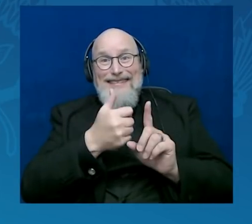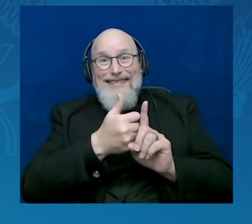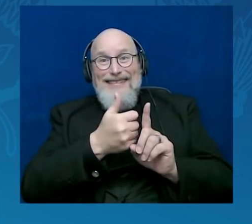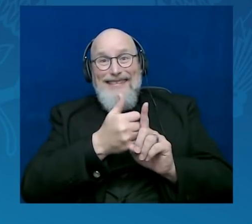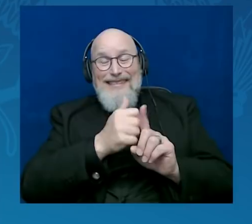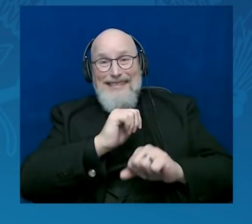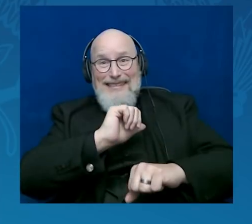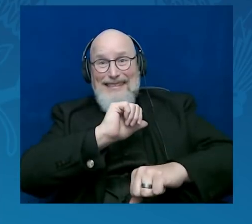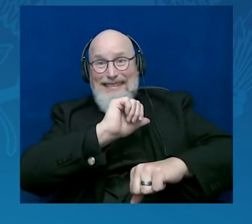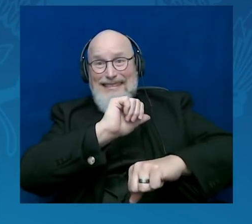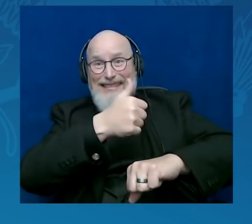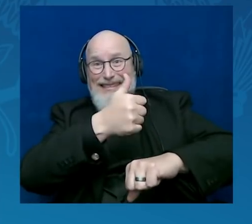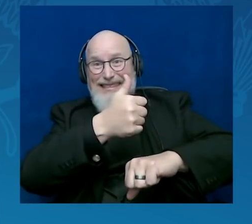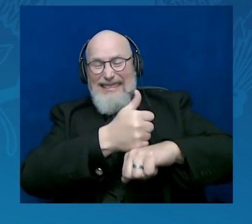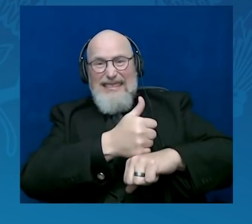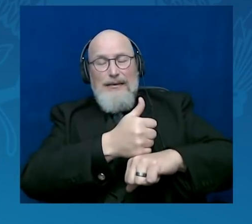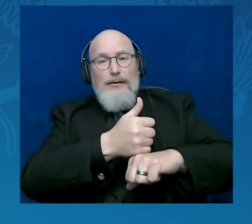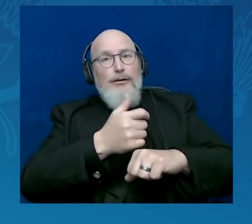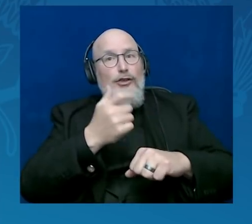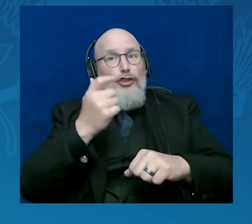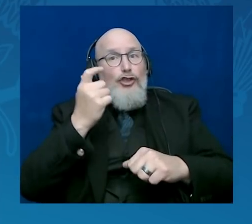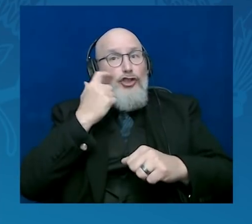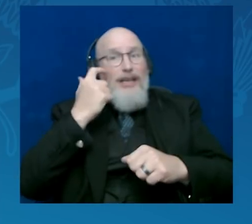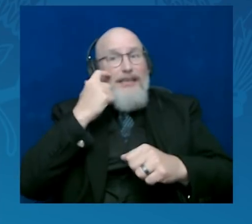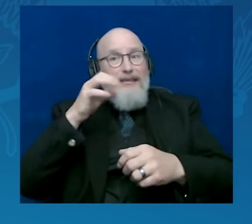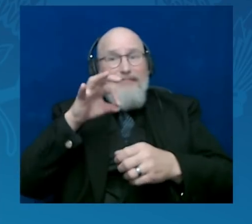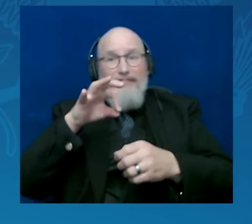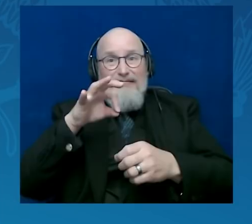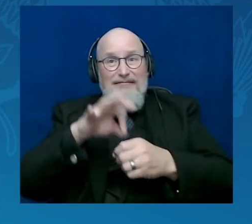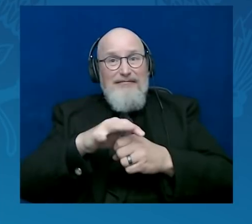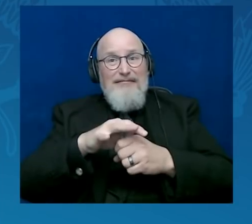having just been elected Vice President at that time --